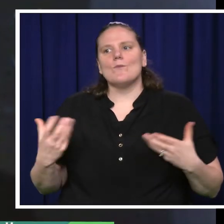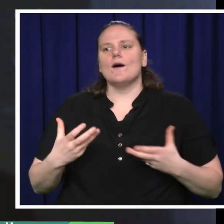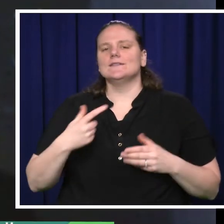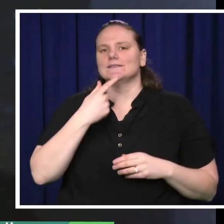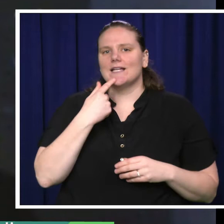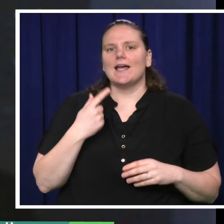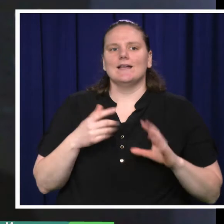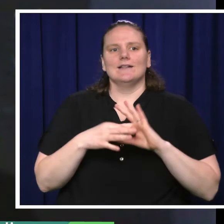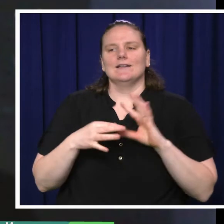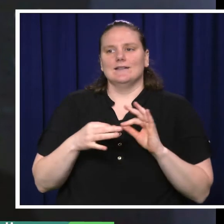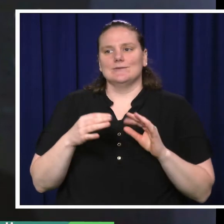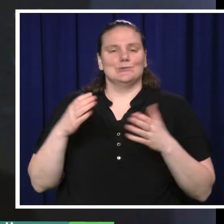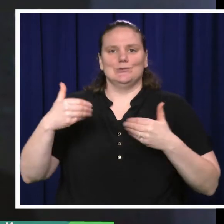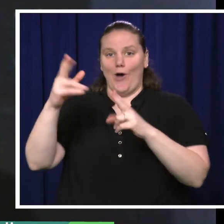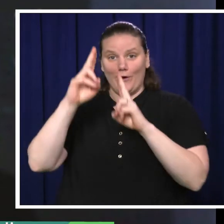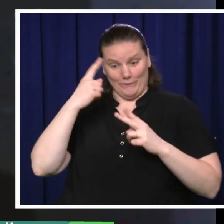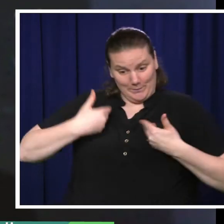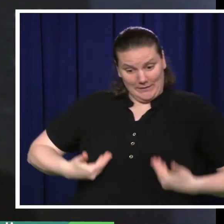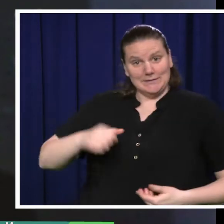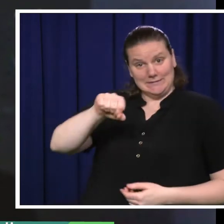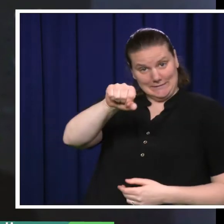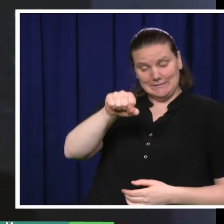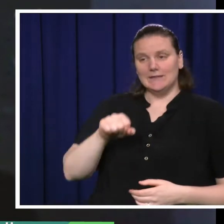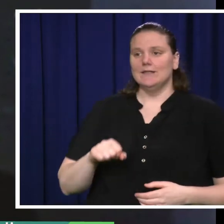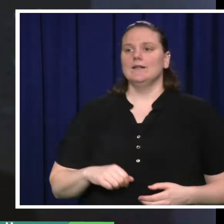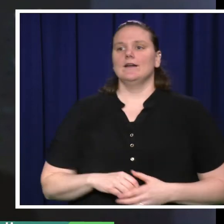basically what I want to do is, is say that while it's a great